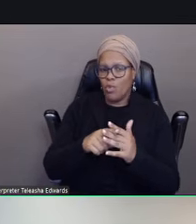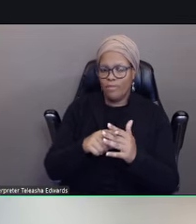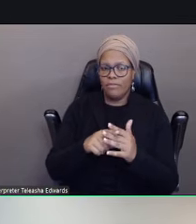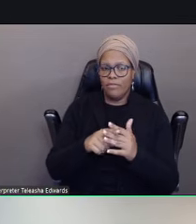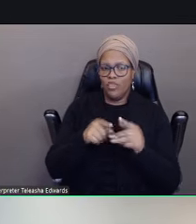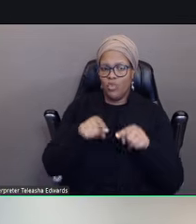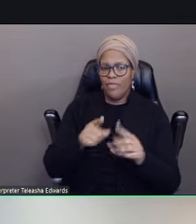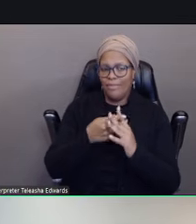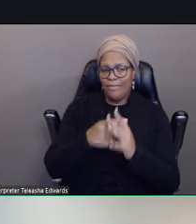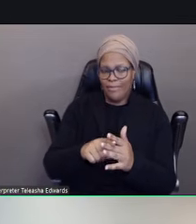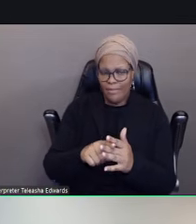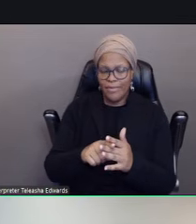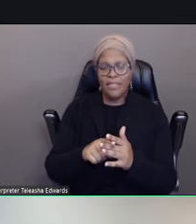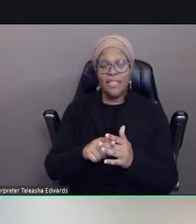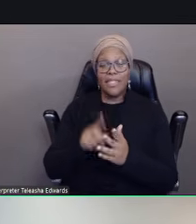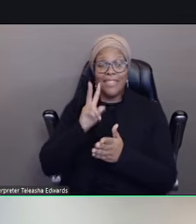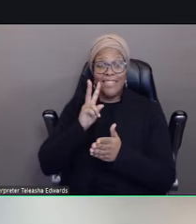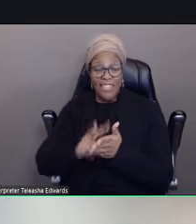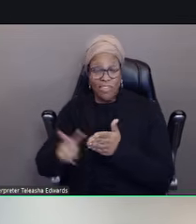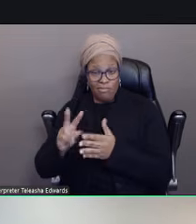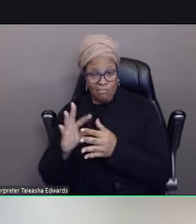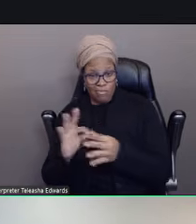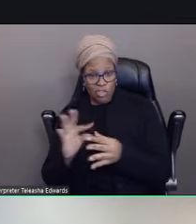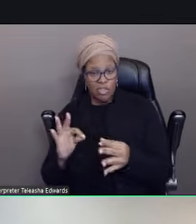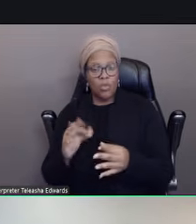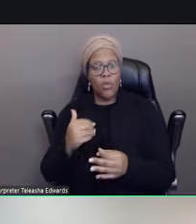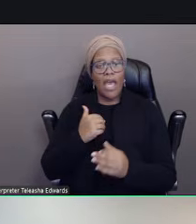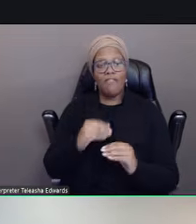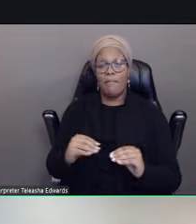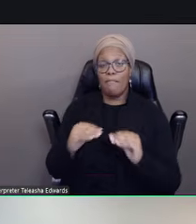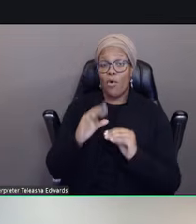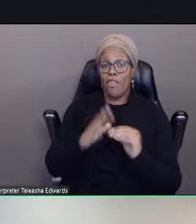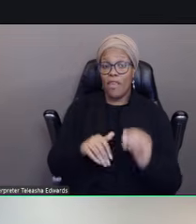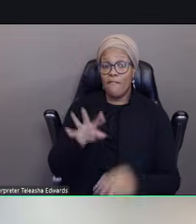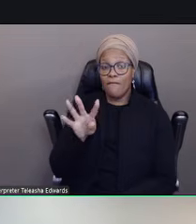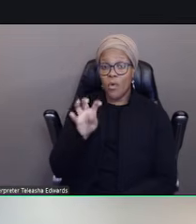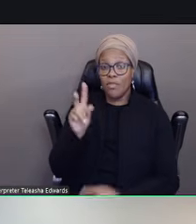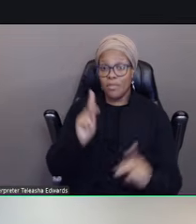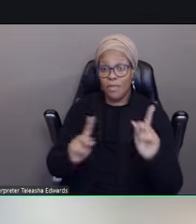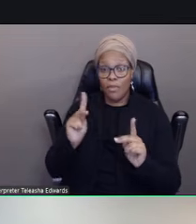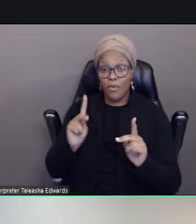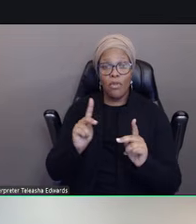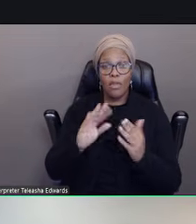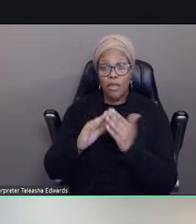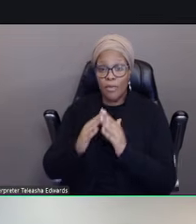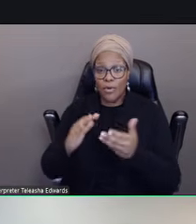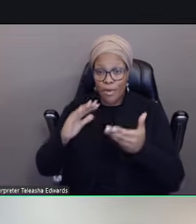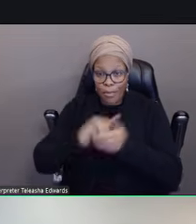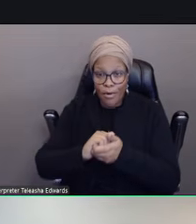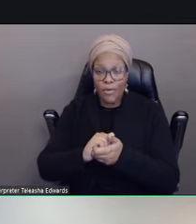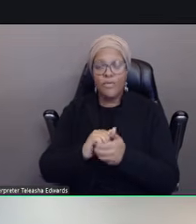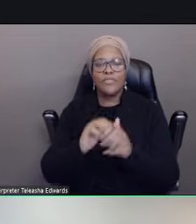Sangvai noted, we had more than 400 individuals, community partners and providers provide input